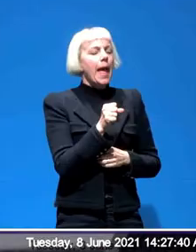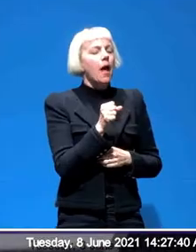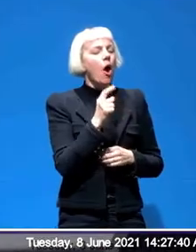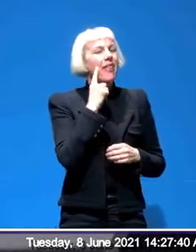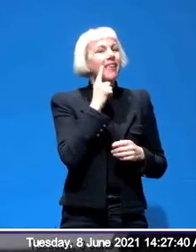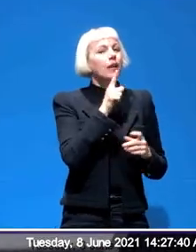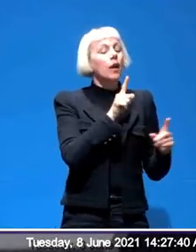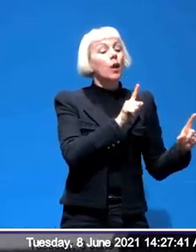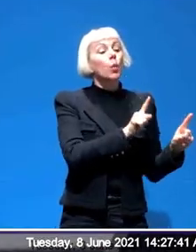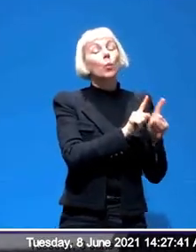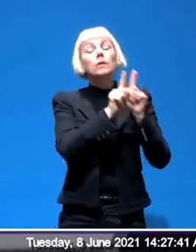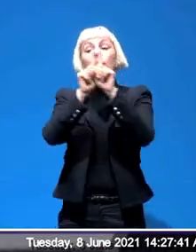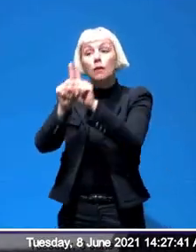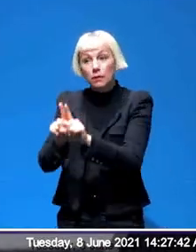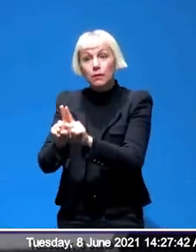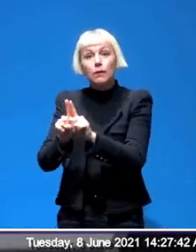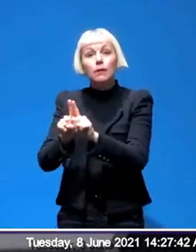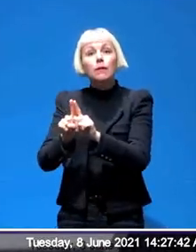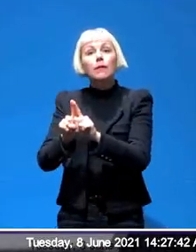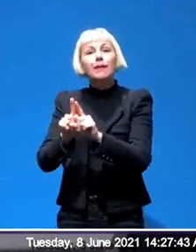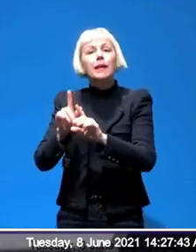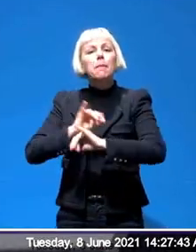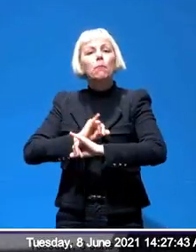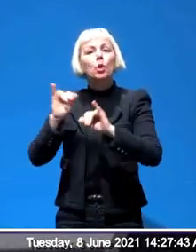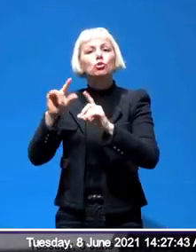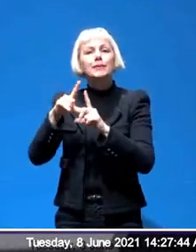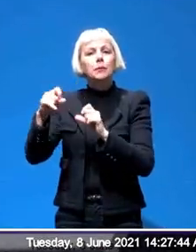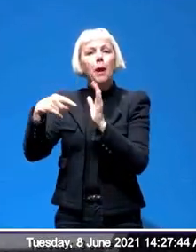He was treated in Accident and Emergency and discharged.